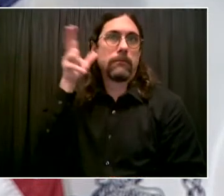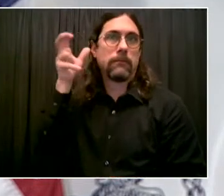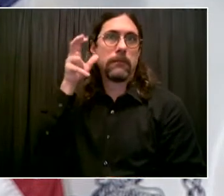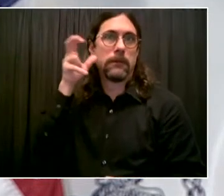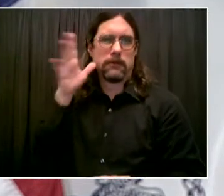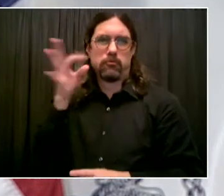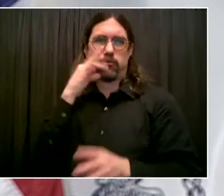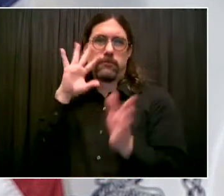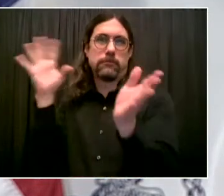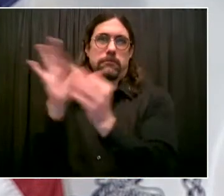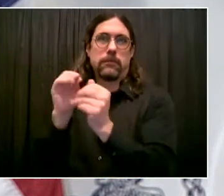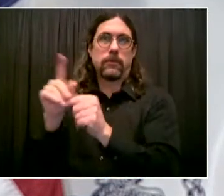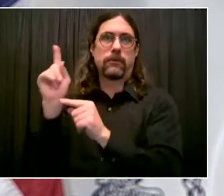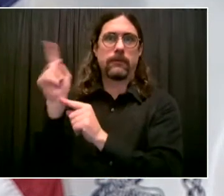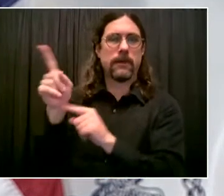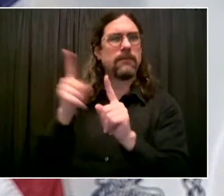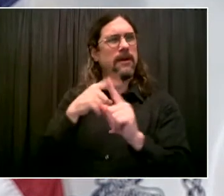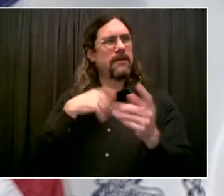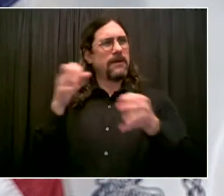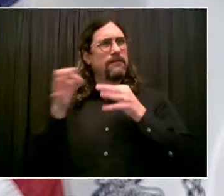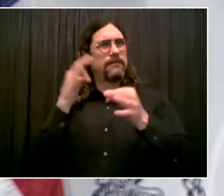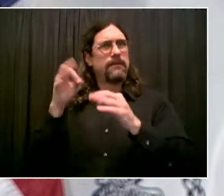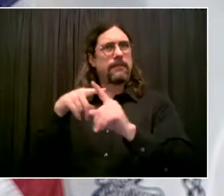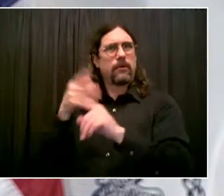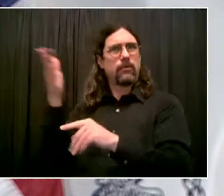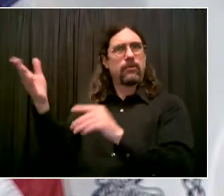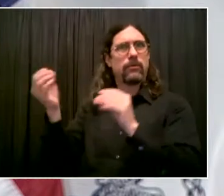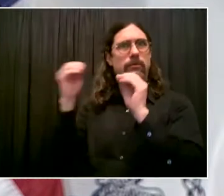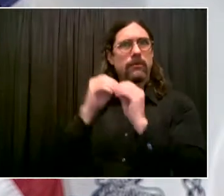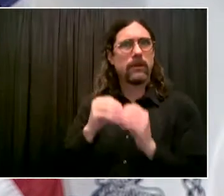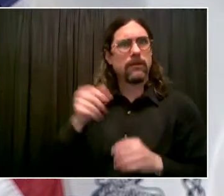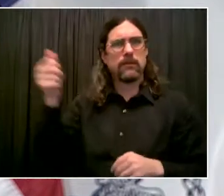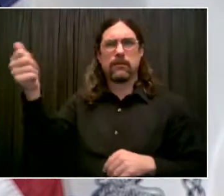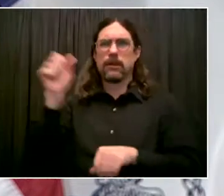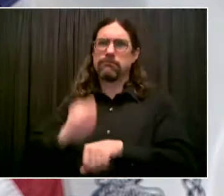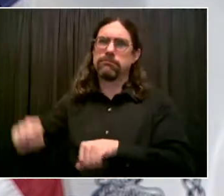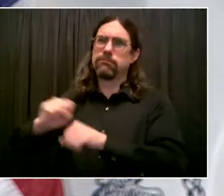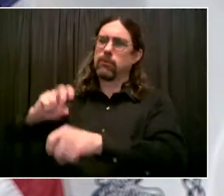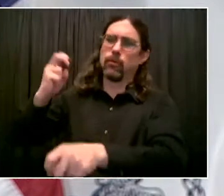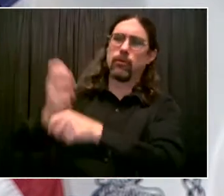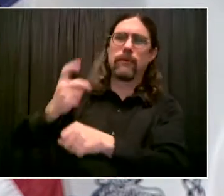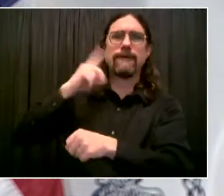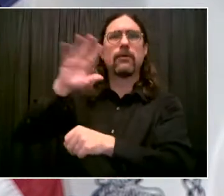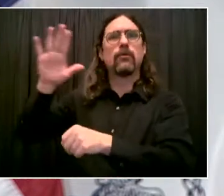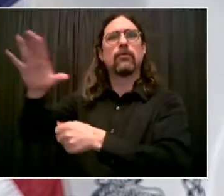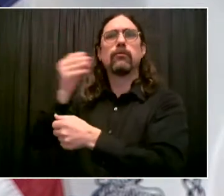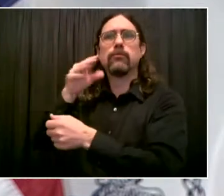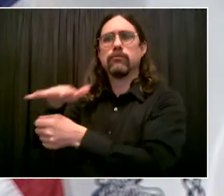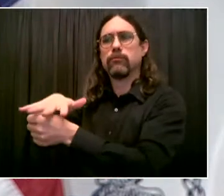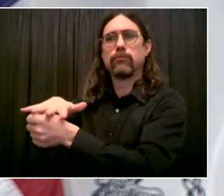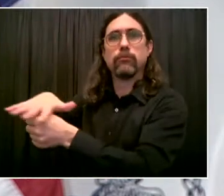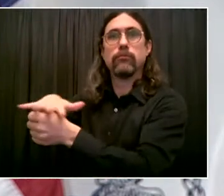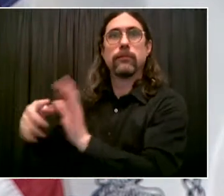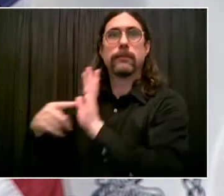AGAIN I WANT TO THANK DR. CHOKSHI SEVEN, I